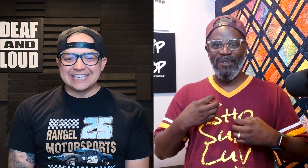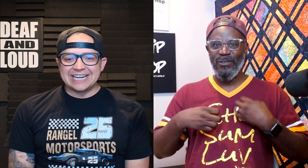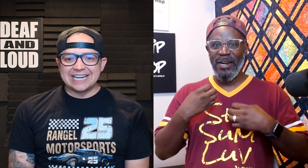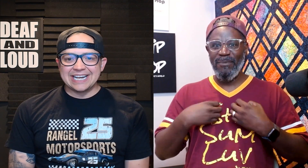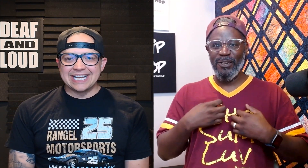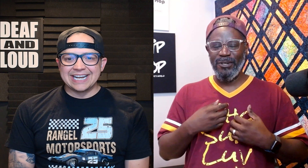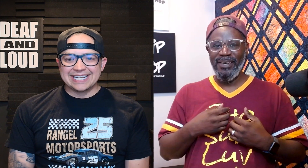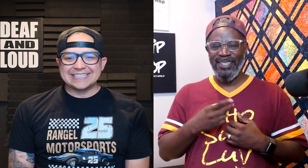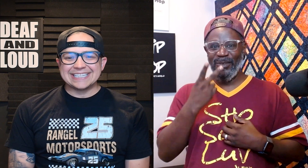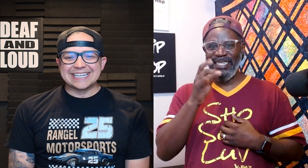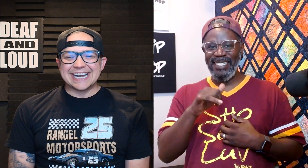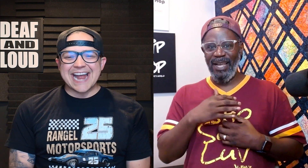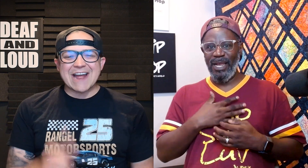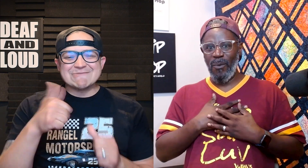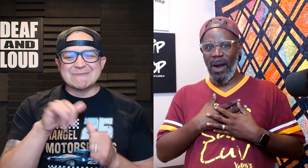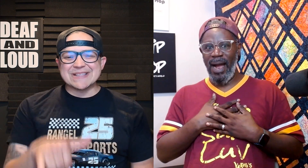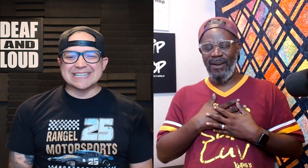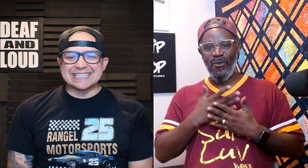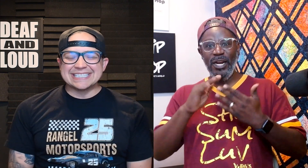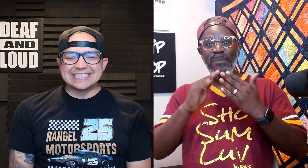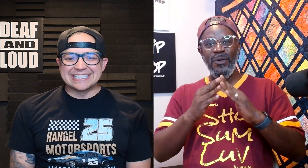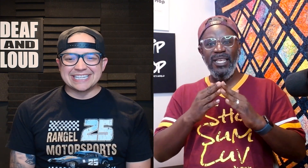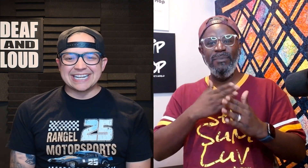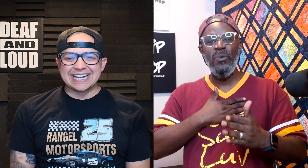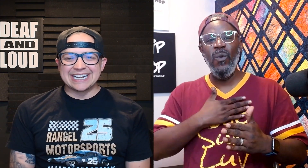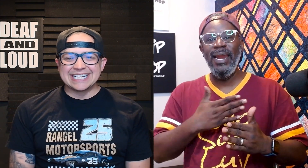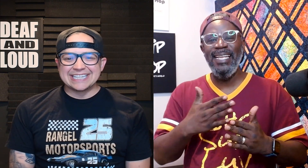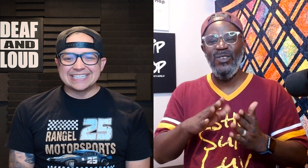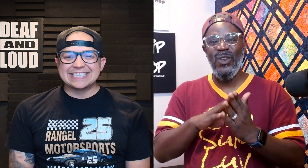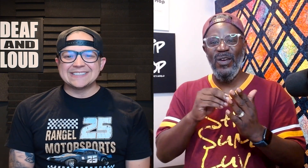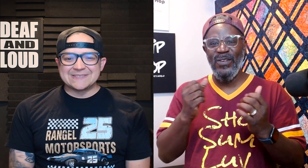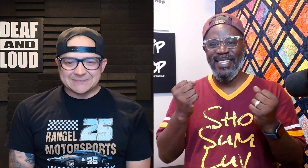He was really emotional. So to see that, wow. - I remember that. For the community to be willing to learn